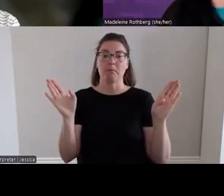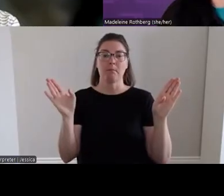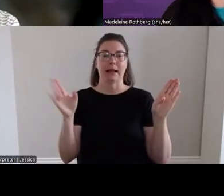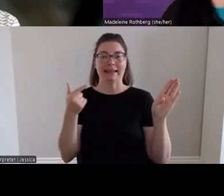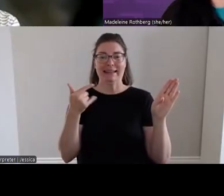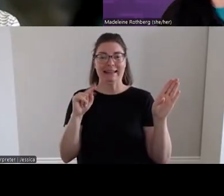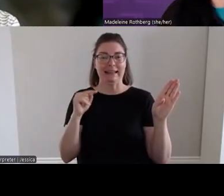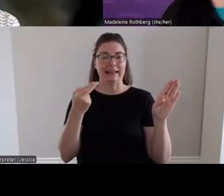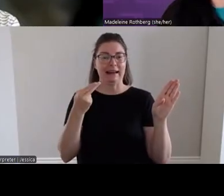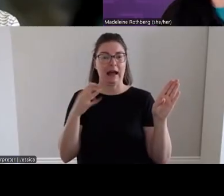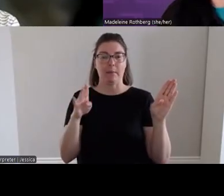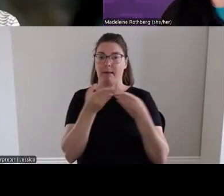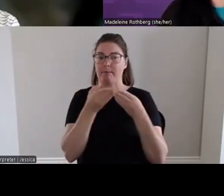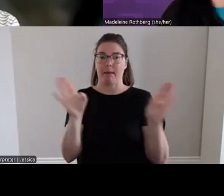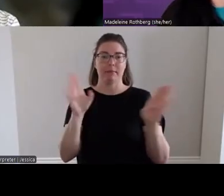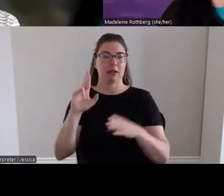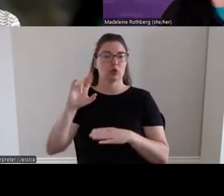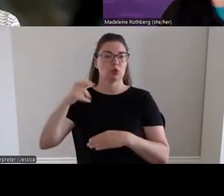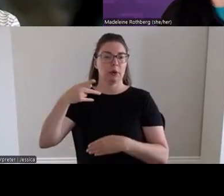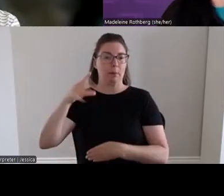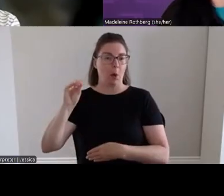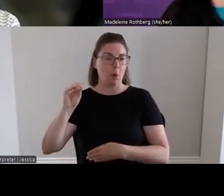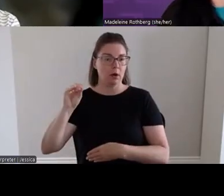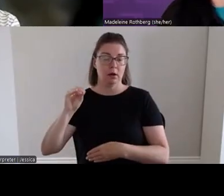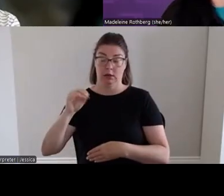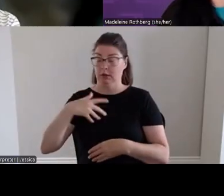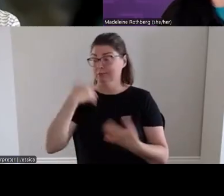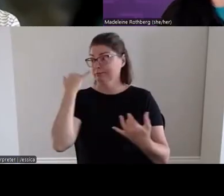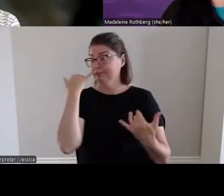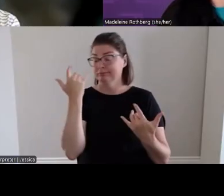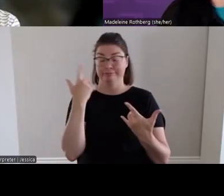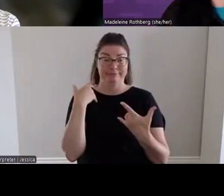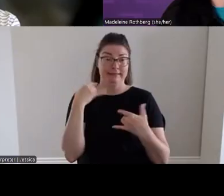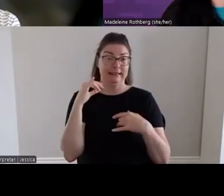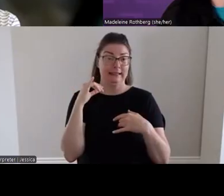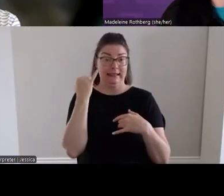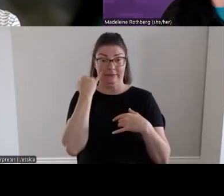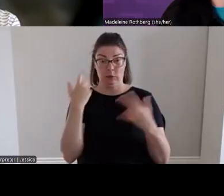and if there are, uh, people can file issues against it saying that, if for example